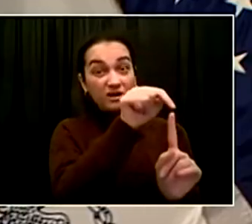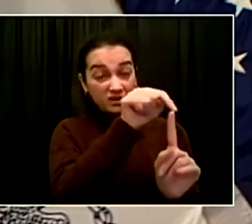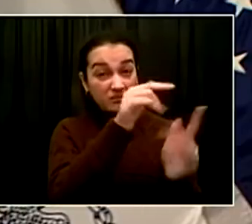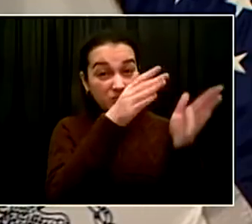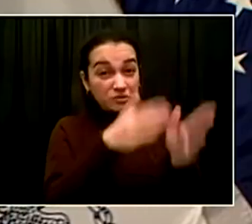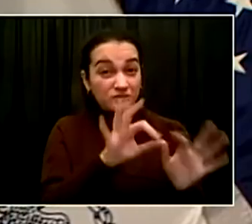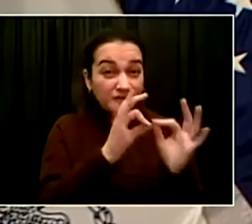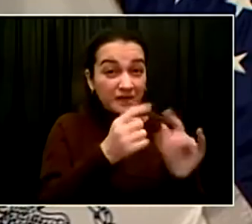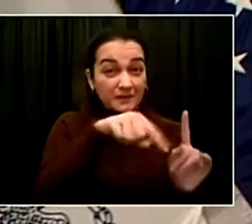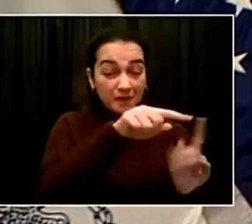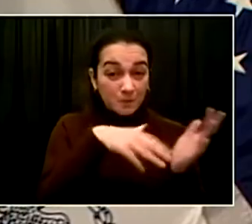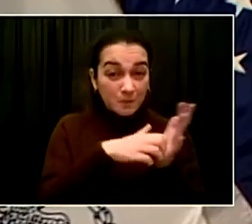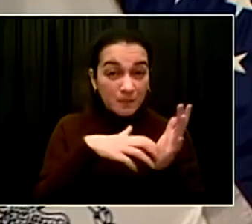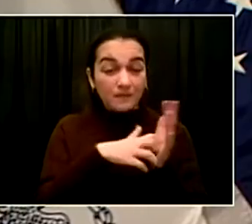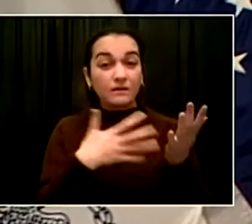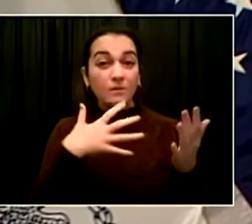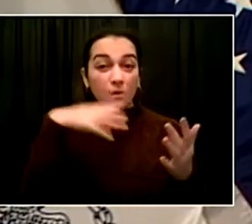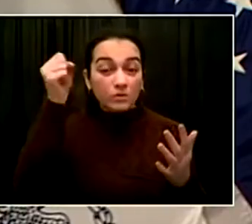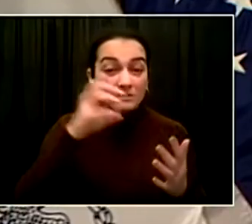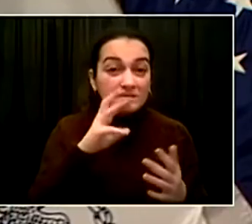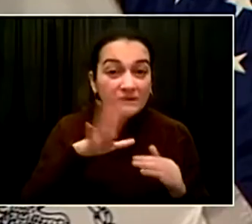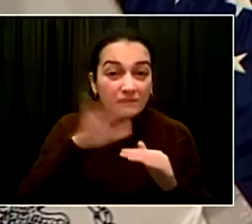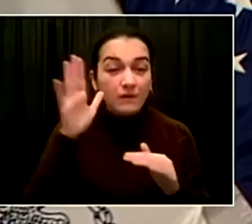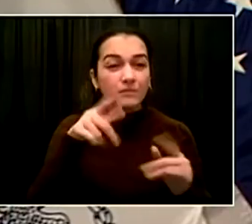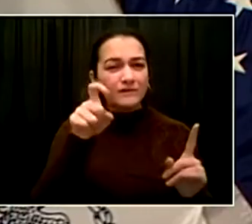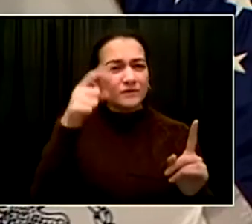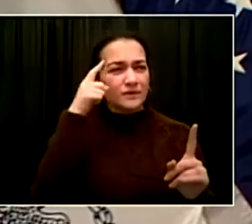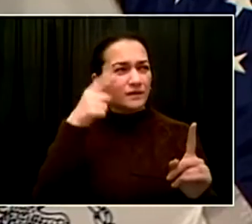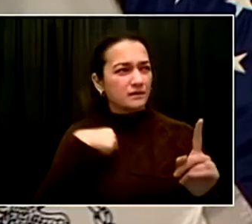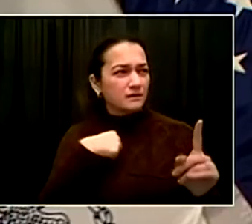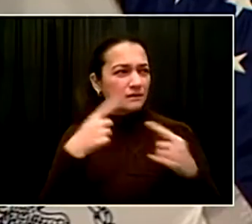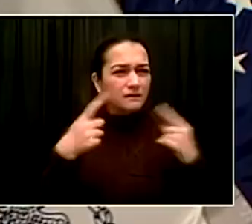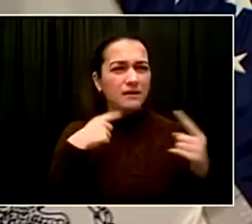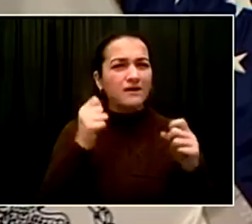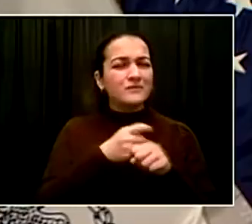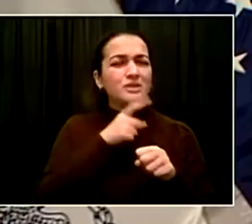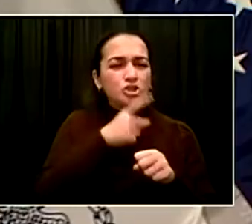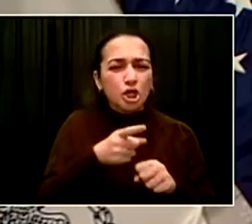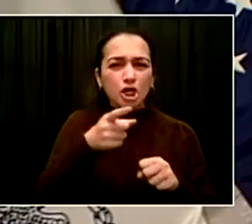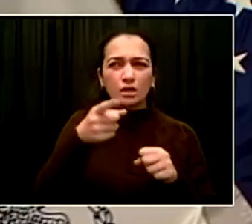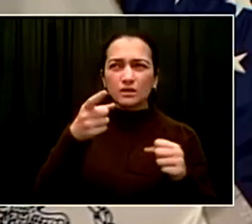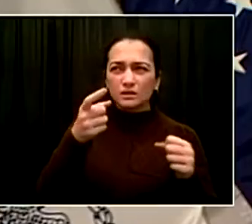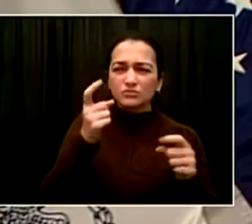BECAUSE WE'RE TALKING ABOUT LIMITED PERIOD OF TIME. WE WANT PEOPLE TO SEE LOVED